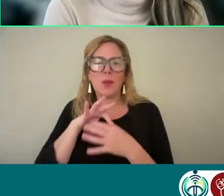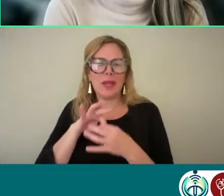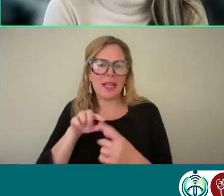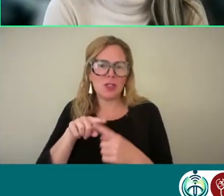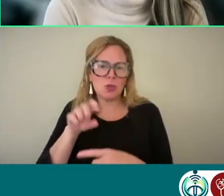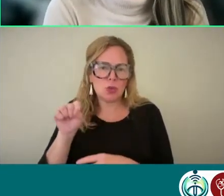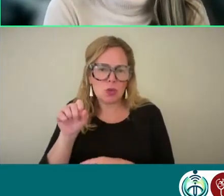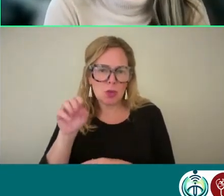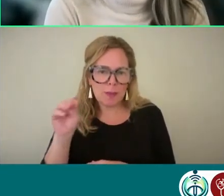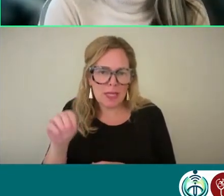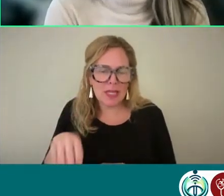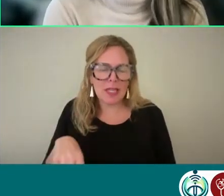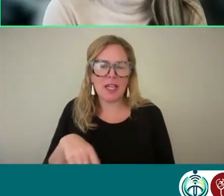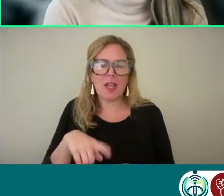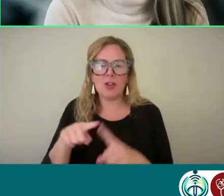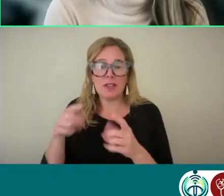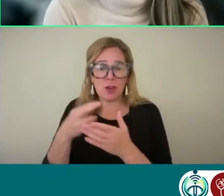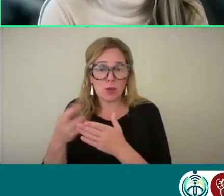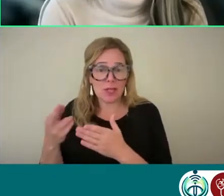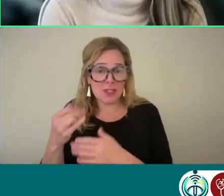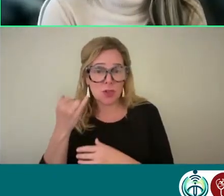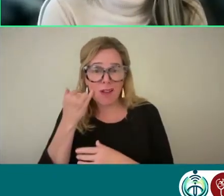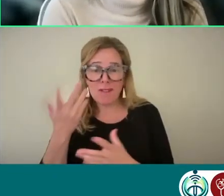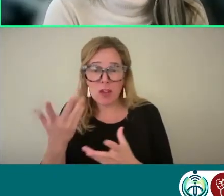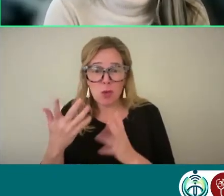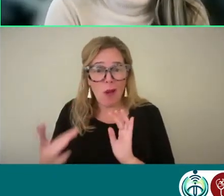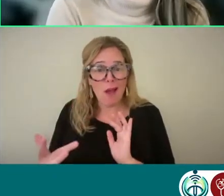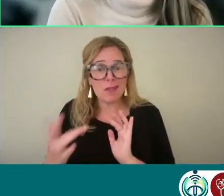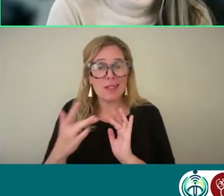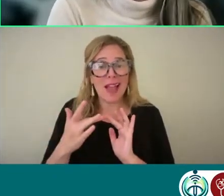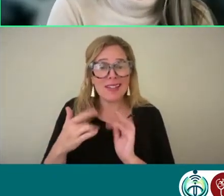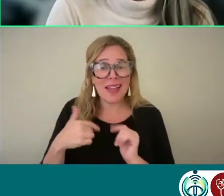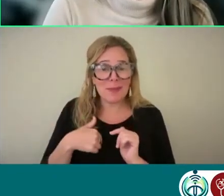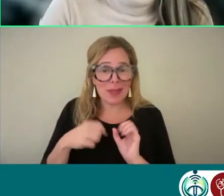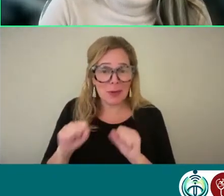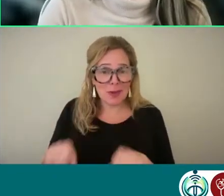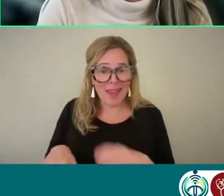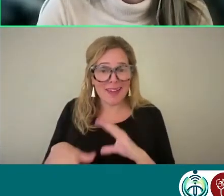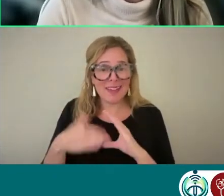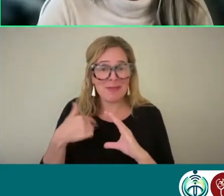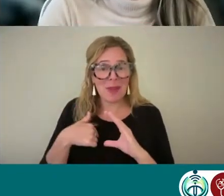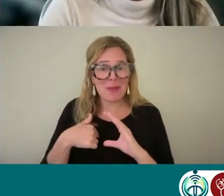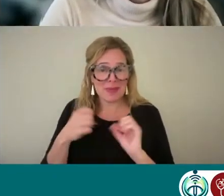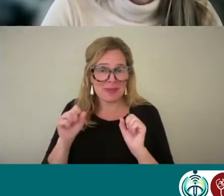have further questions, please feel free to email me on my email below. Thank you.